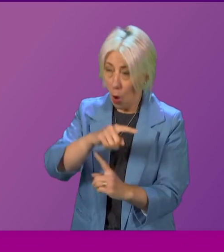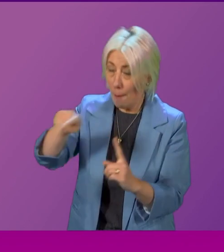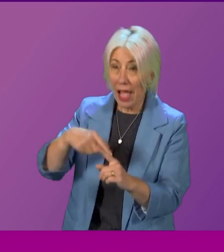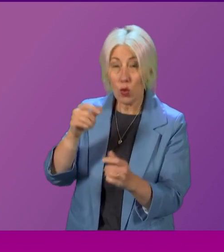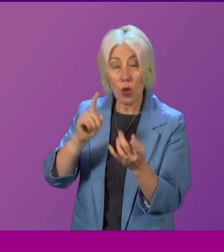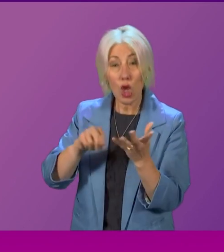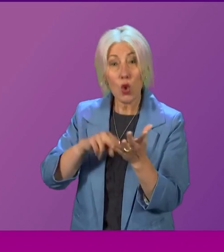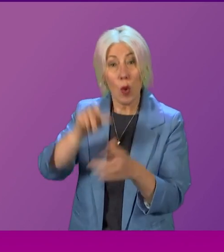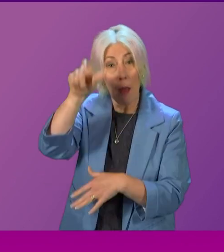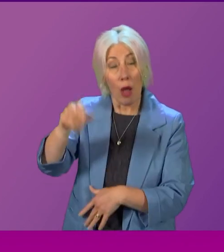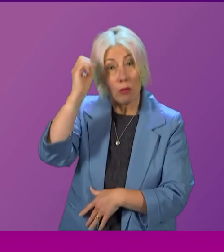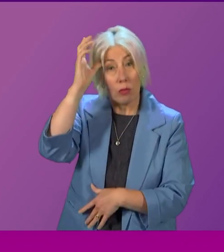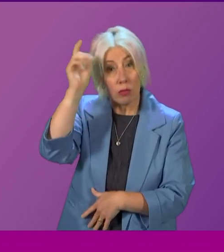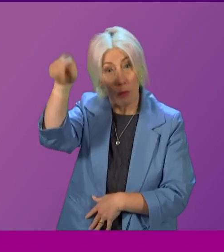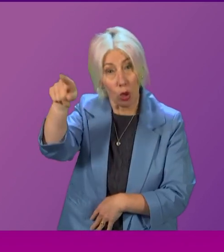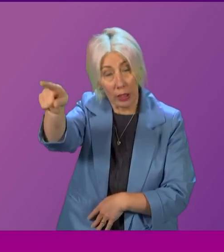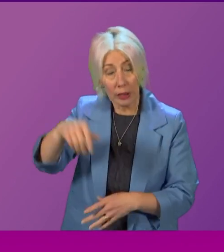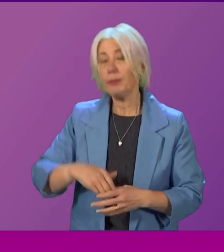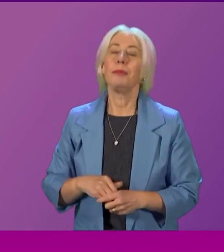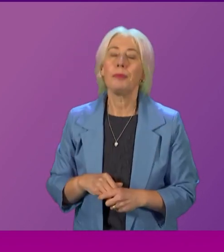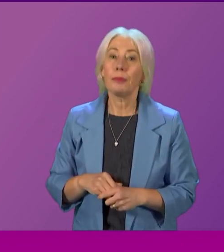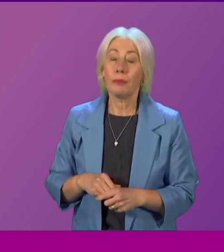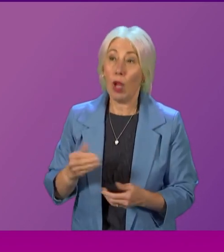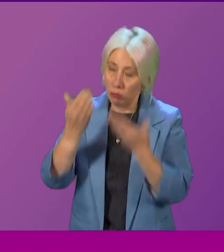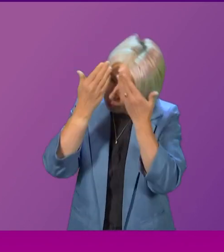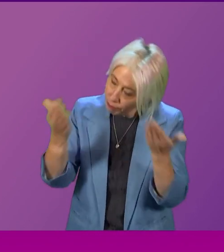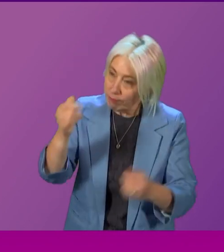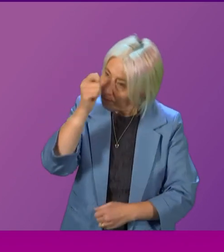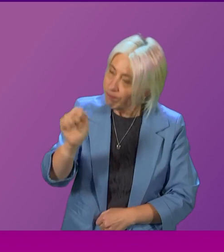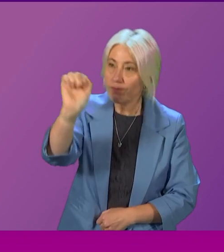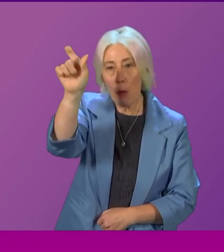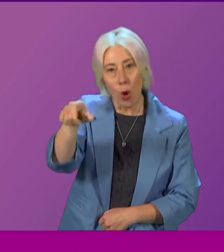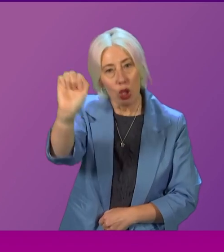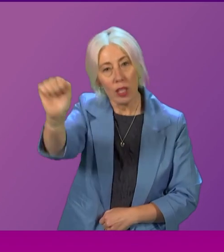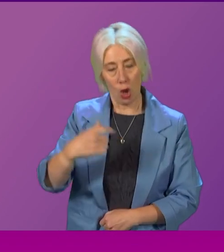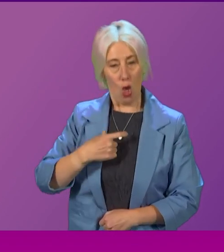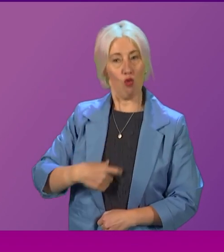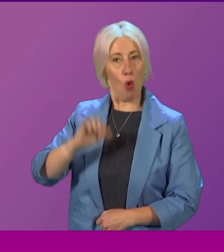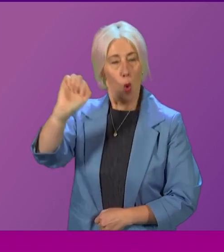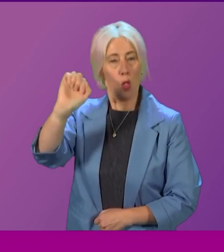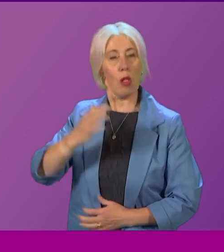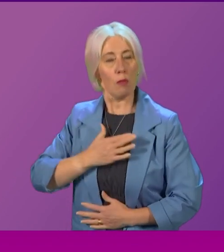It is because we respect that person and the role that they hold that we are treating their